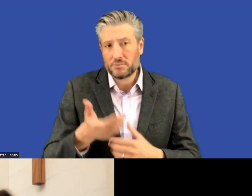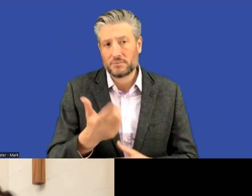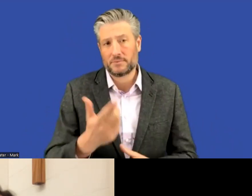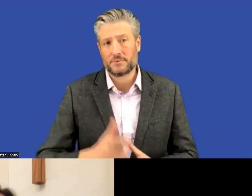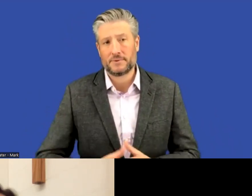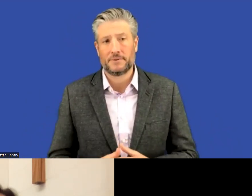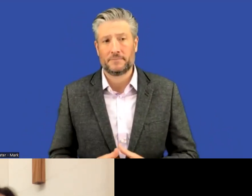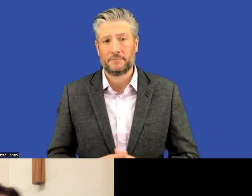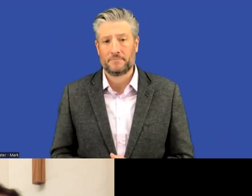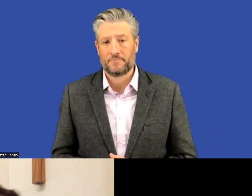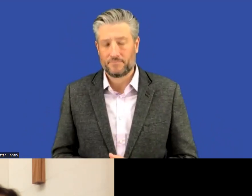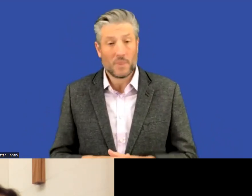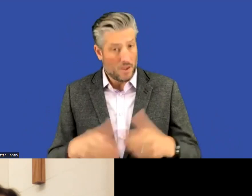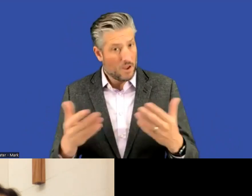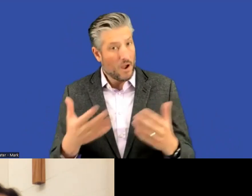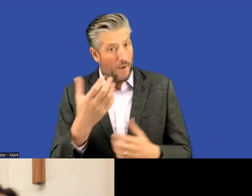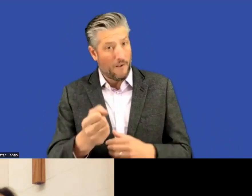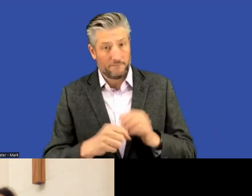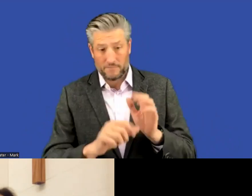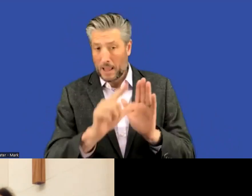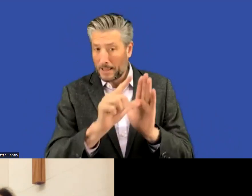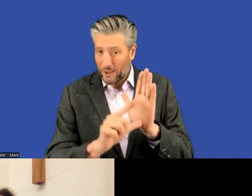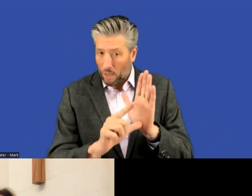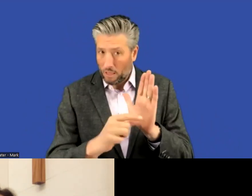So there is a legal framework, but could the challenges -- (Overlapping speakers) (No discernible speaker)